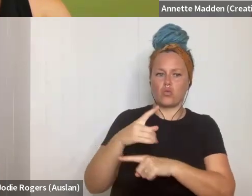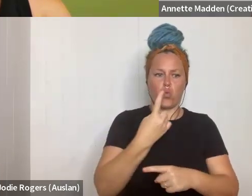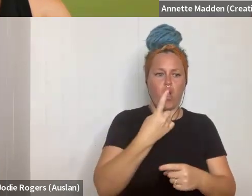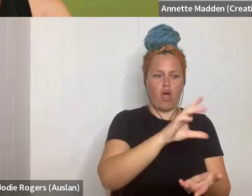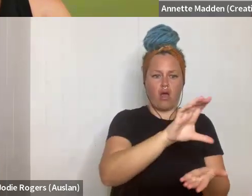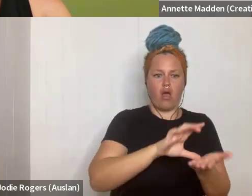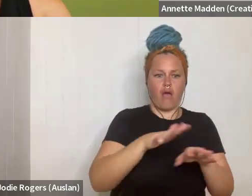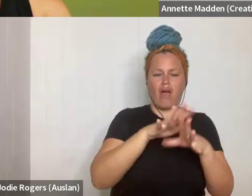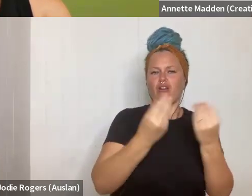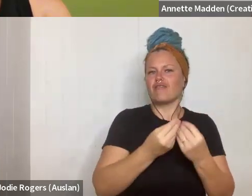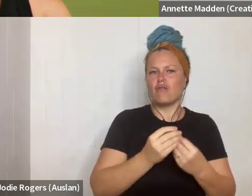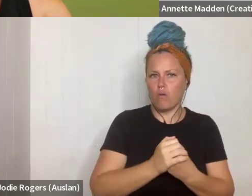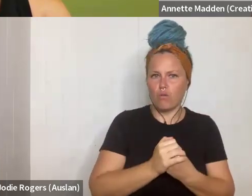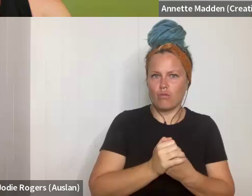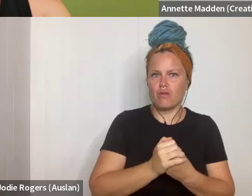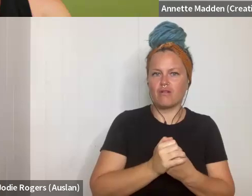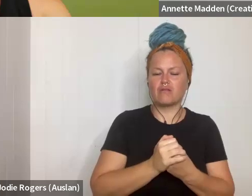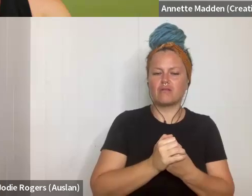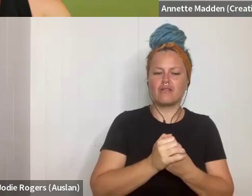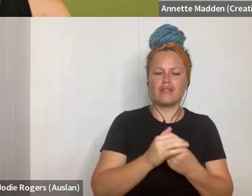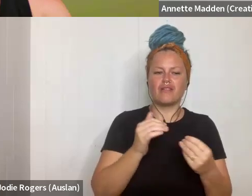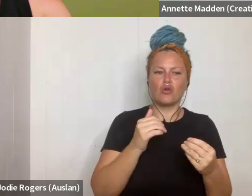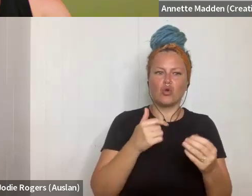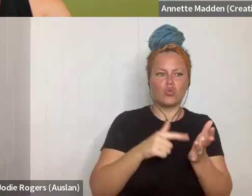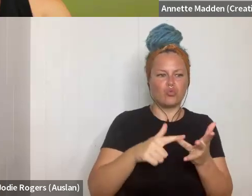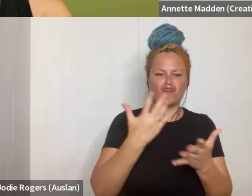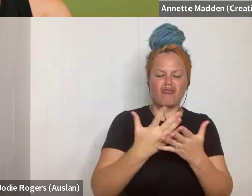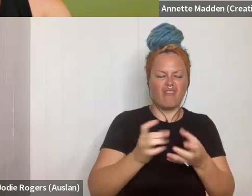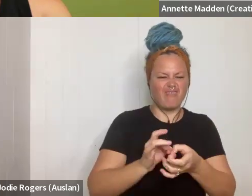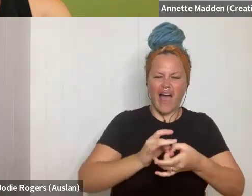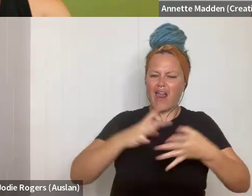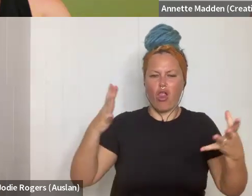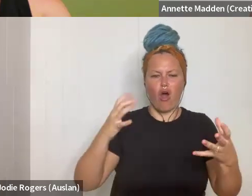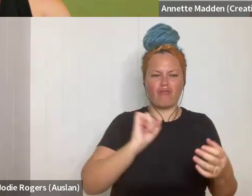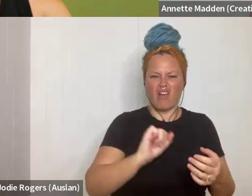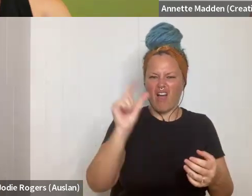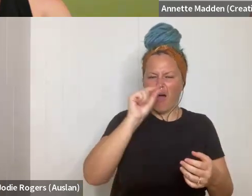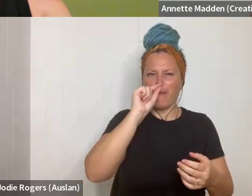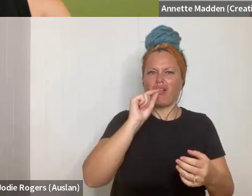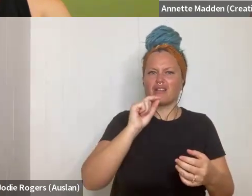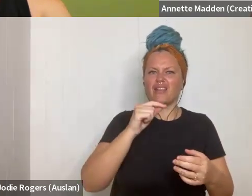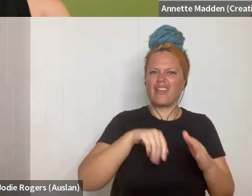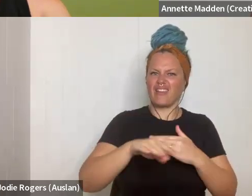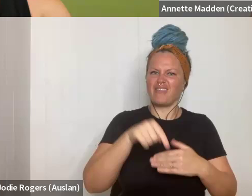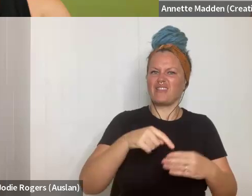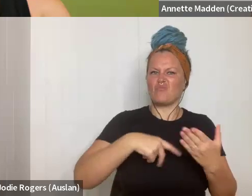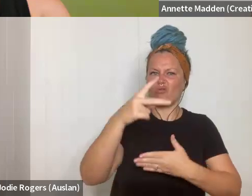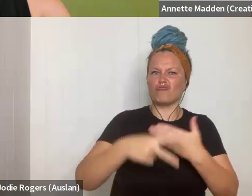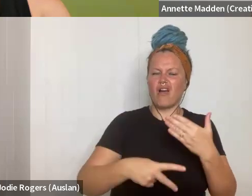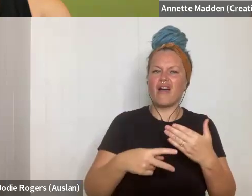funding sources from other areas